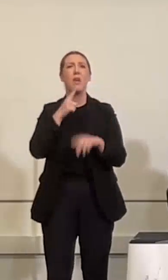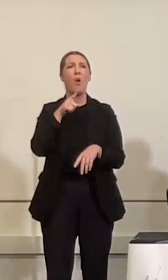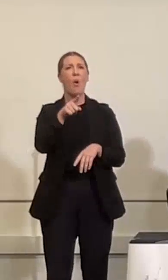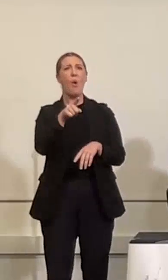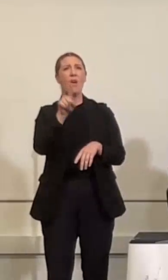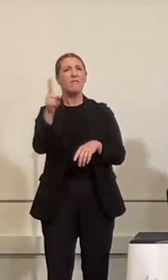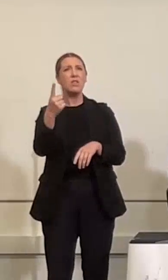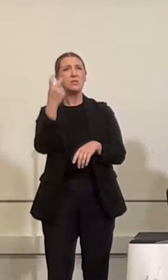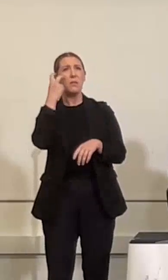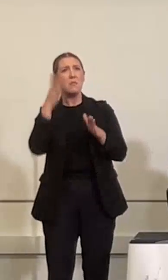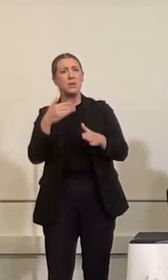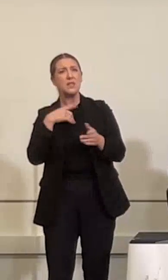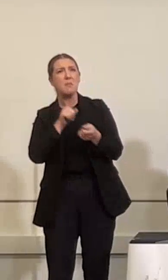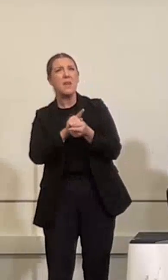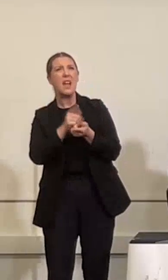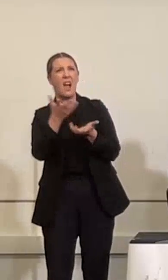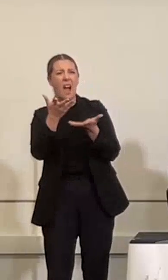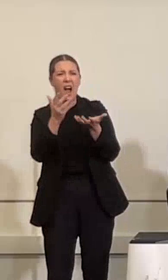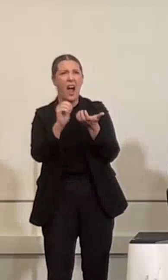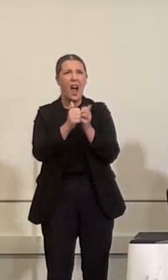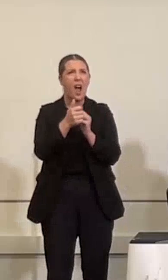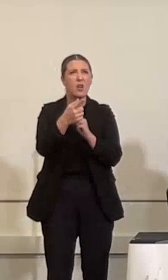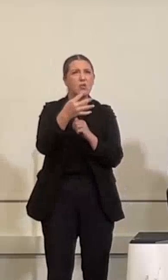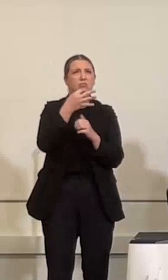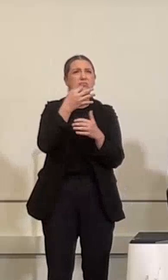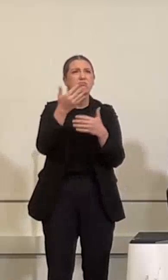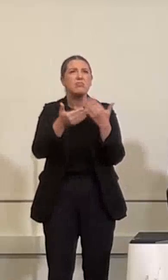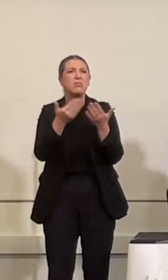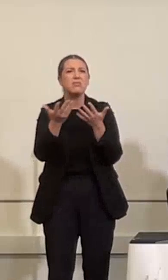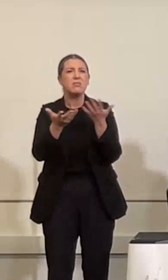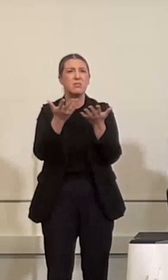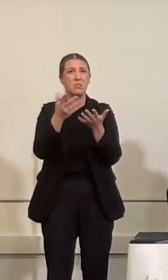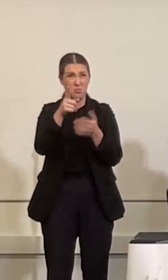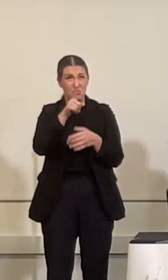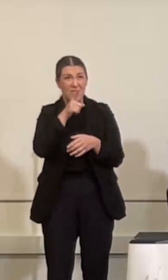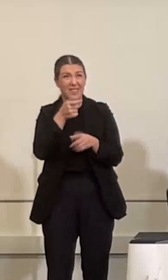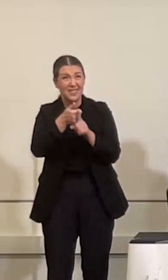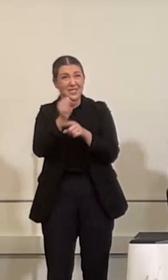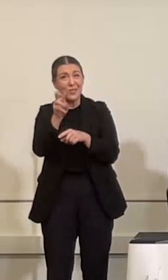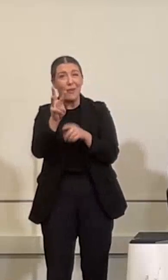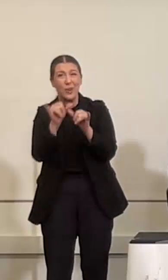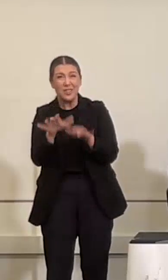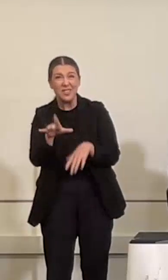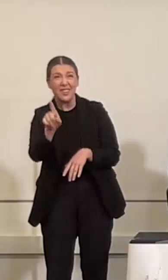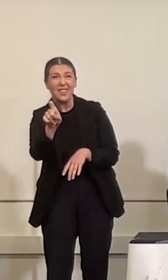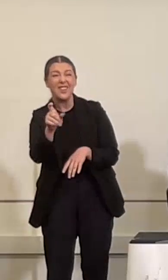the first blind person I've ever met or or how do you even do a, you know, are you really a software engineer or, you know,